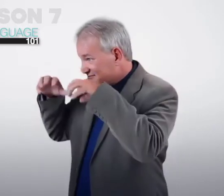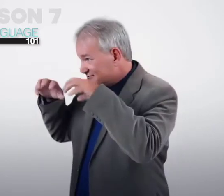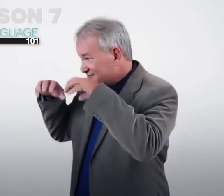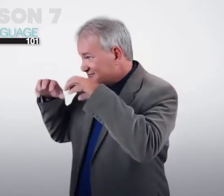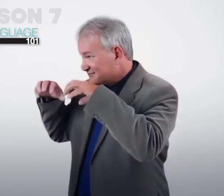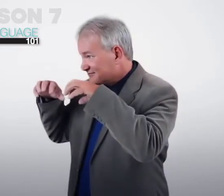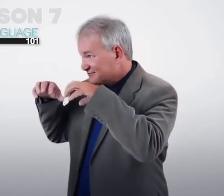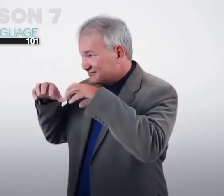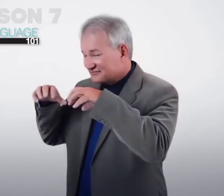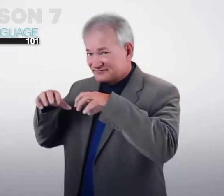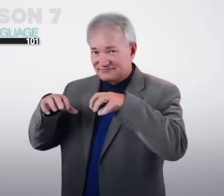Rain.